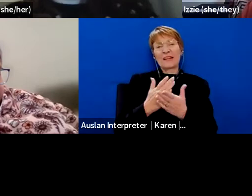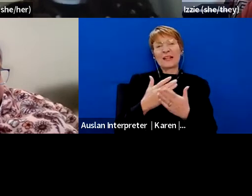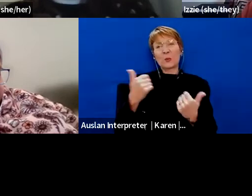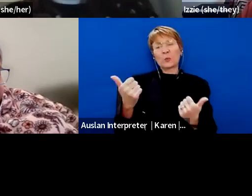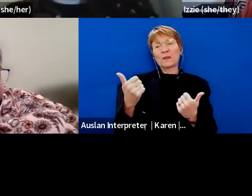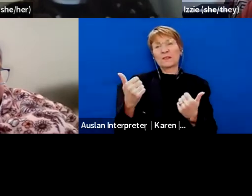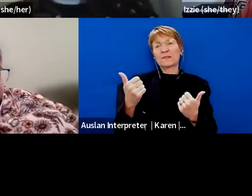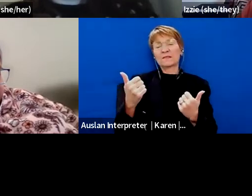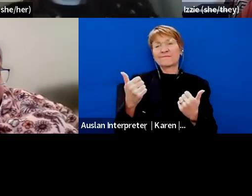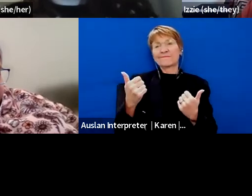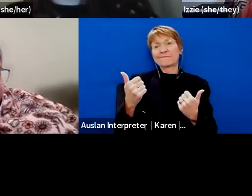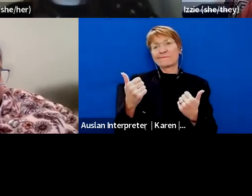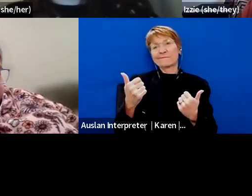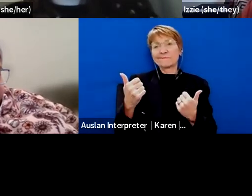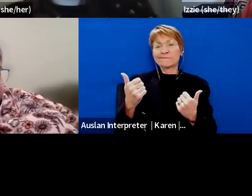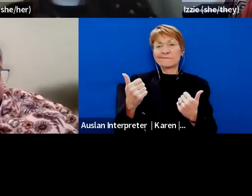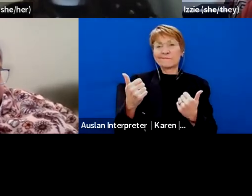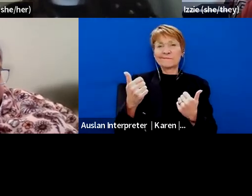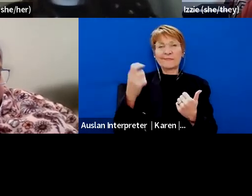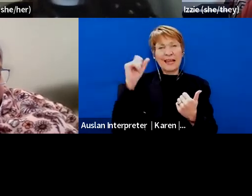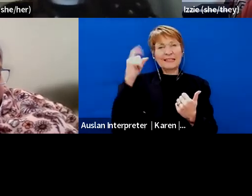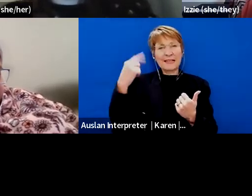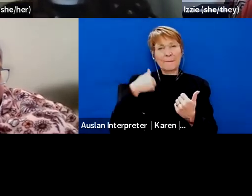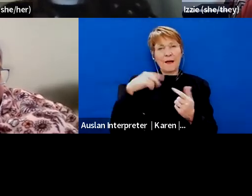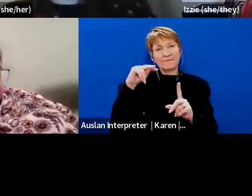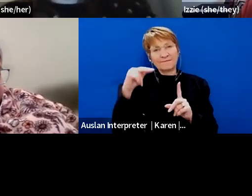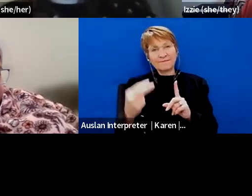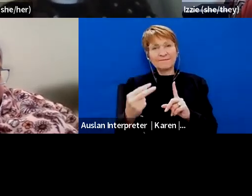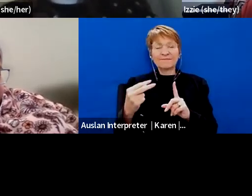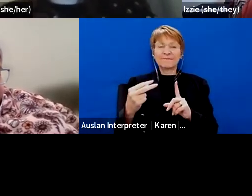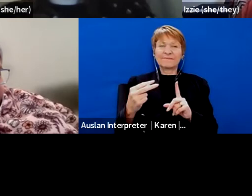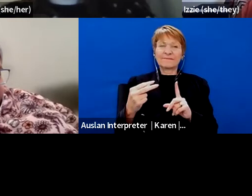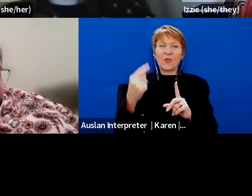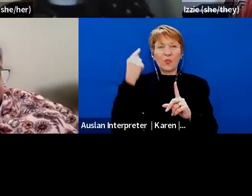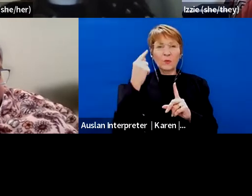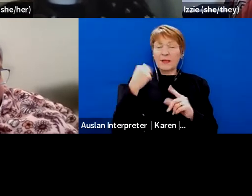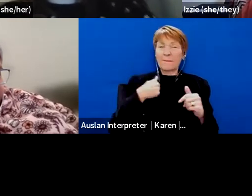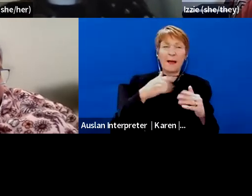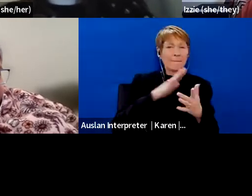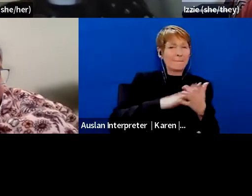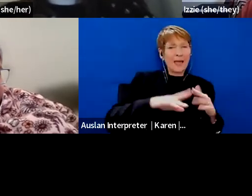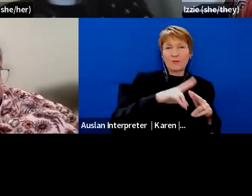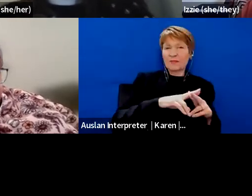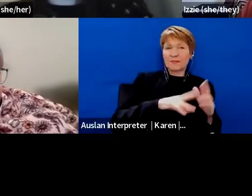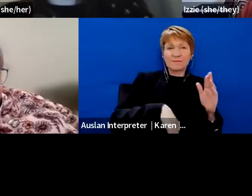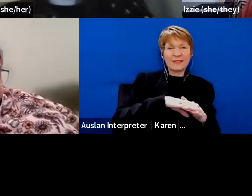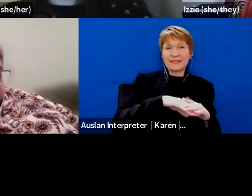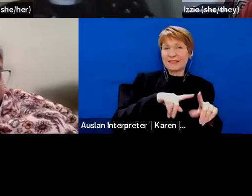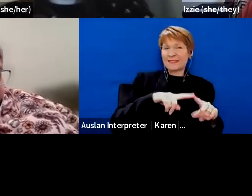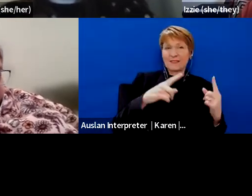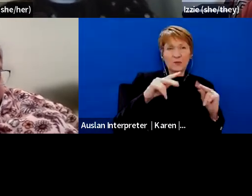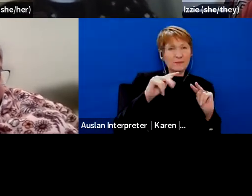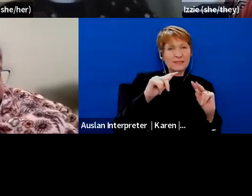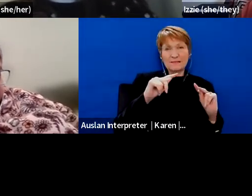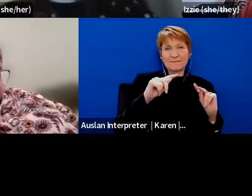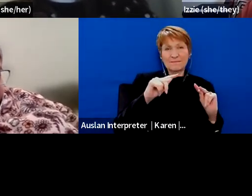I'm kind of understanding my views and thoughts of things, even though my parents had a complete different perspective for me at the time.